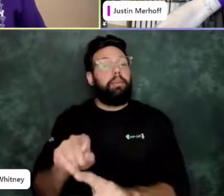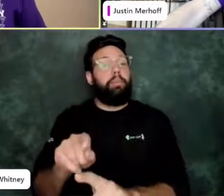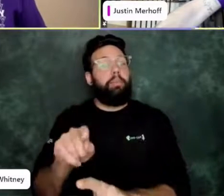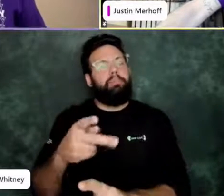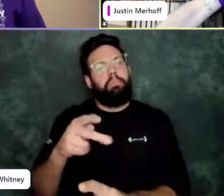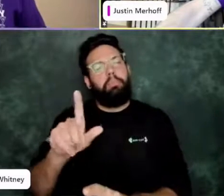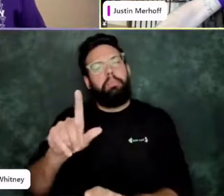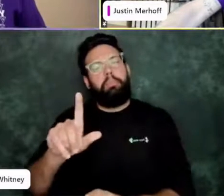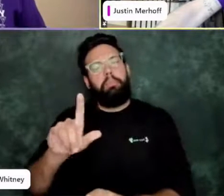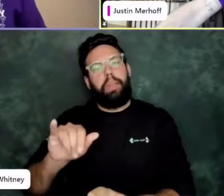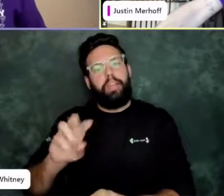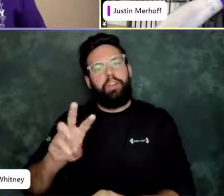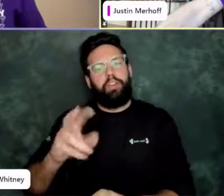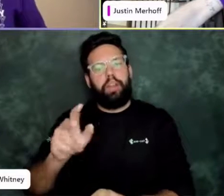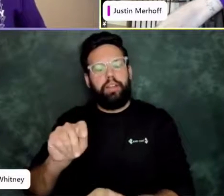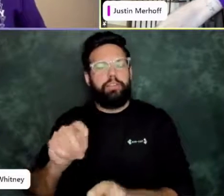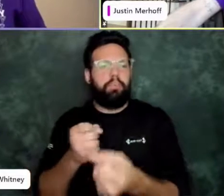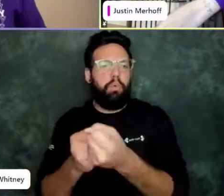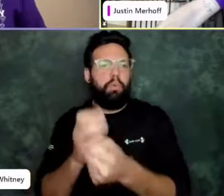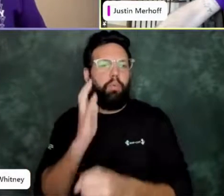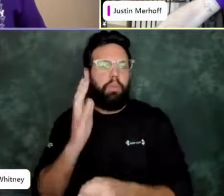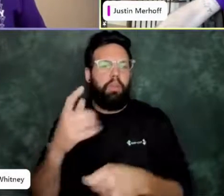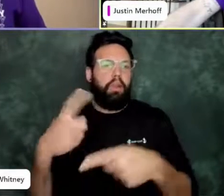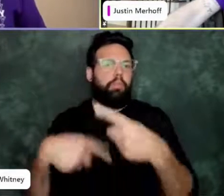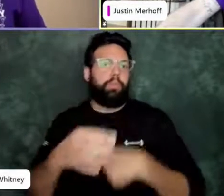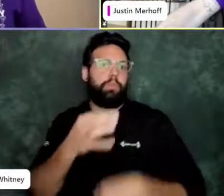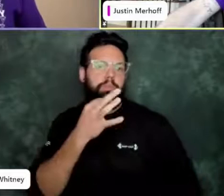And just as you said, Jonathan,